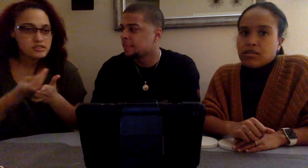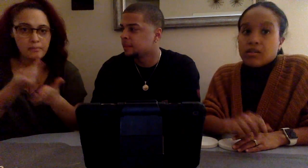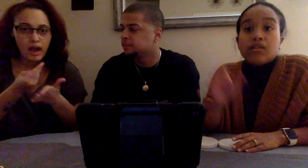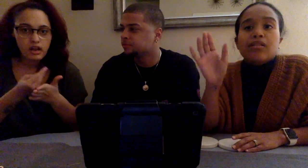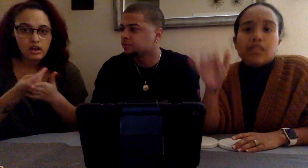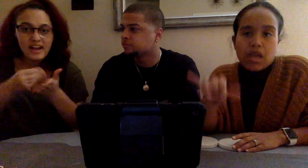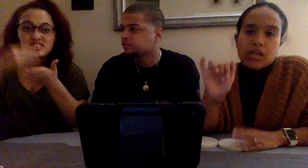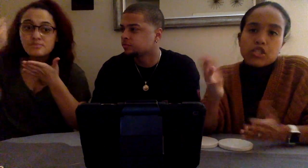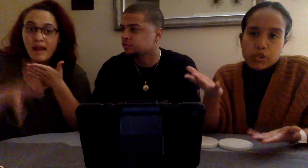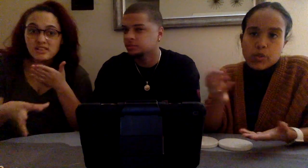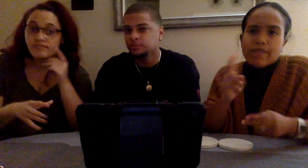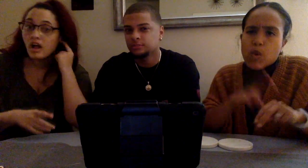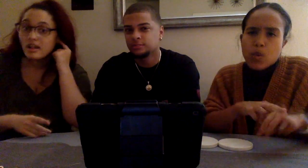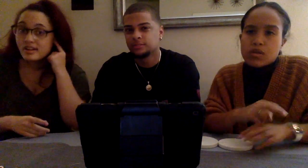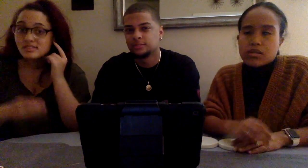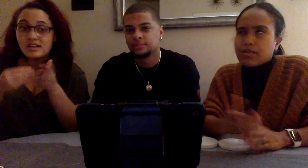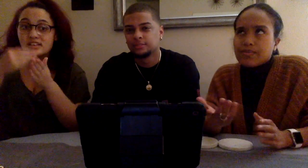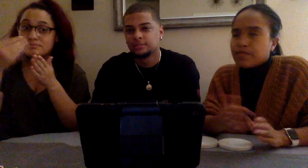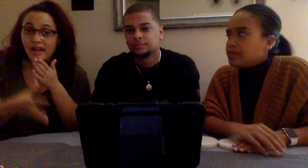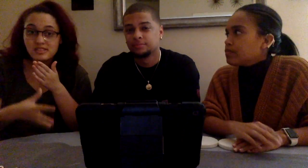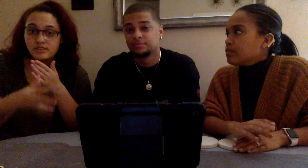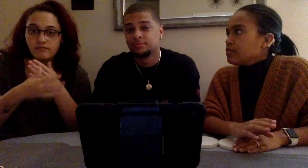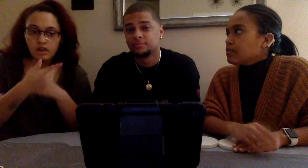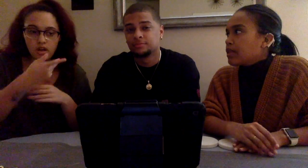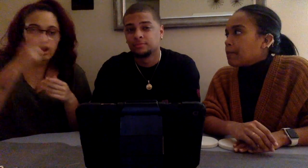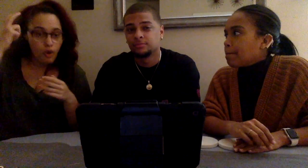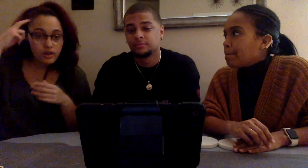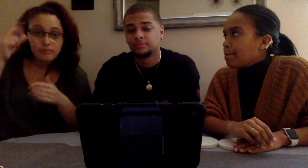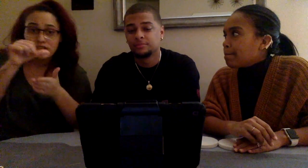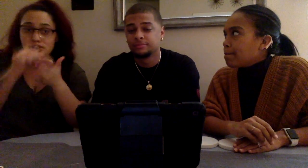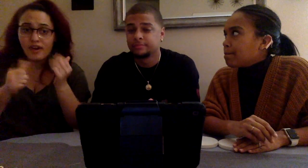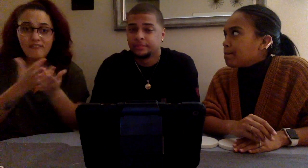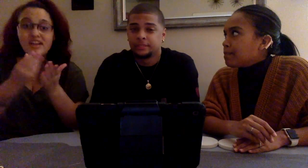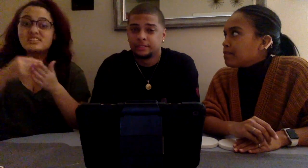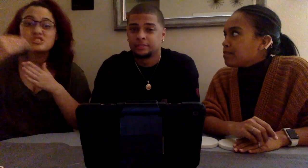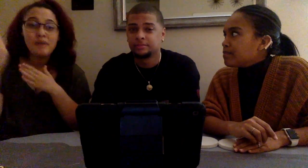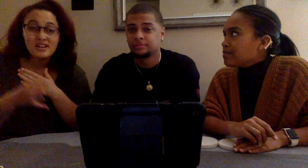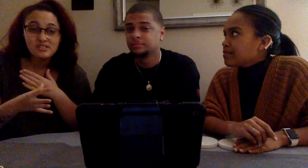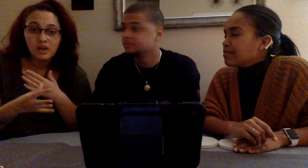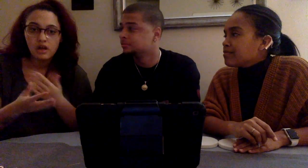V: That too, of course! D: The money! These are expensive. The cochlear surgery and everything.